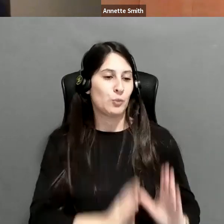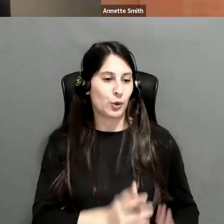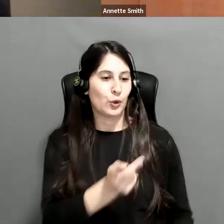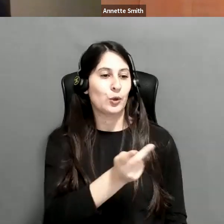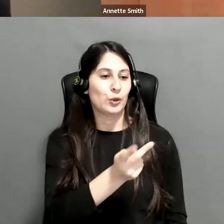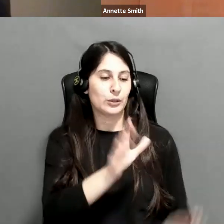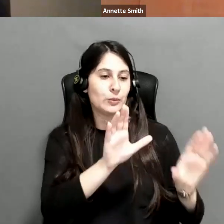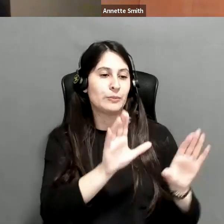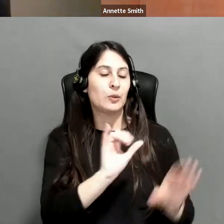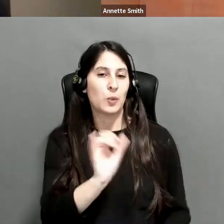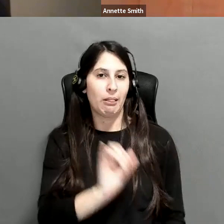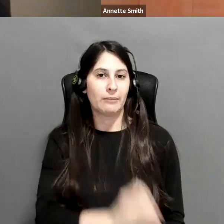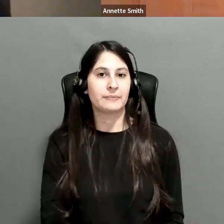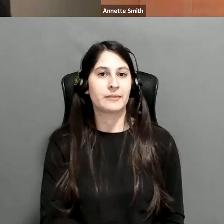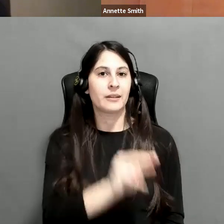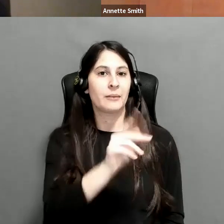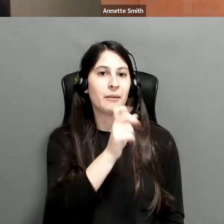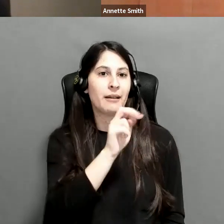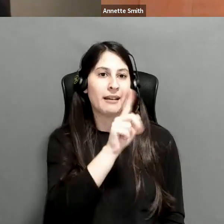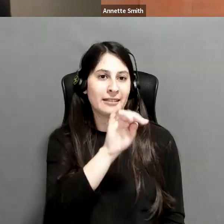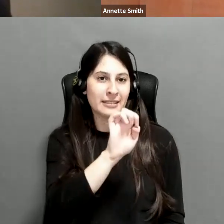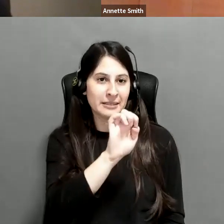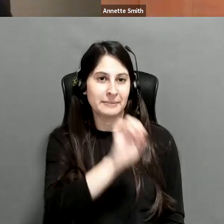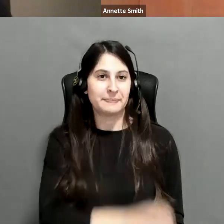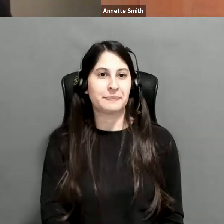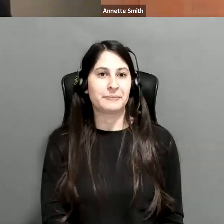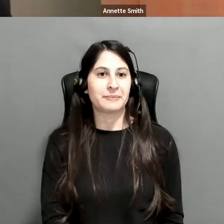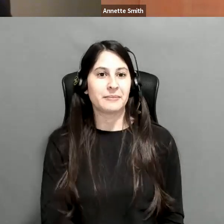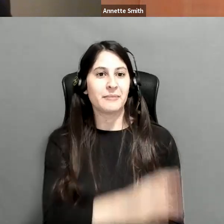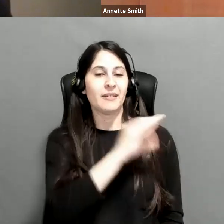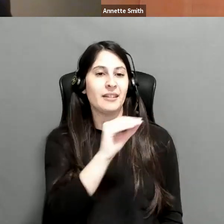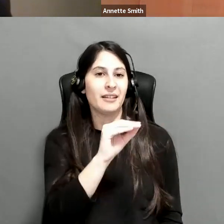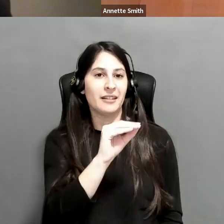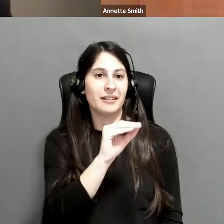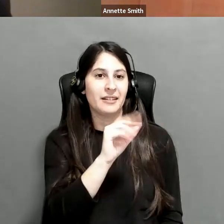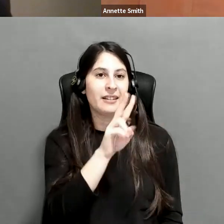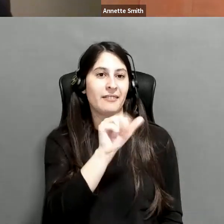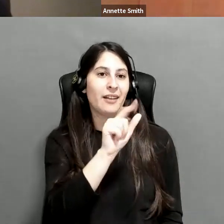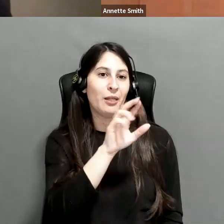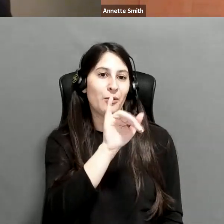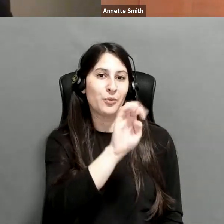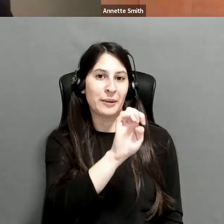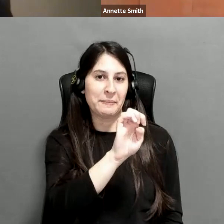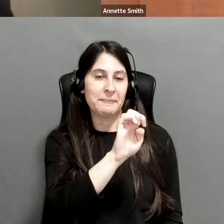sharing your slides, and thank you so